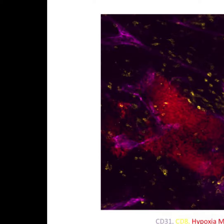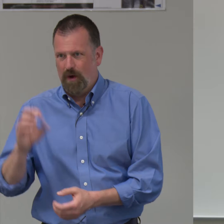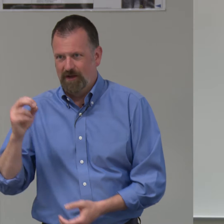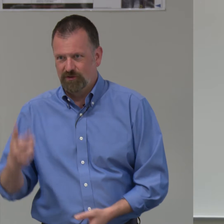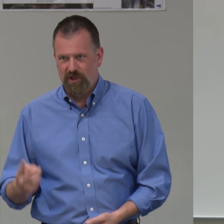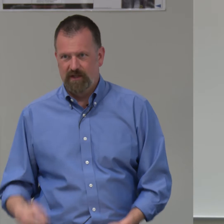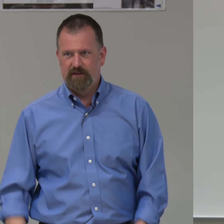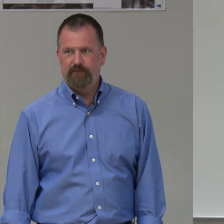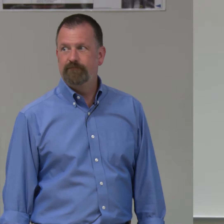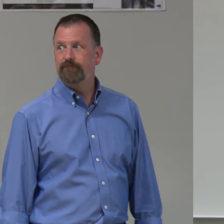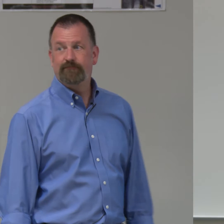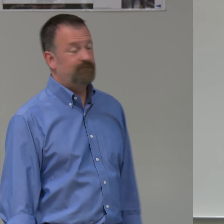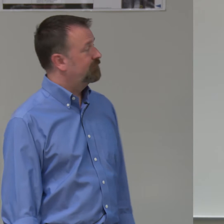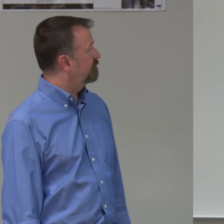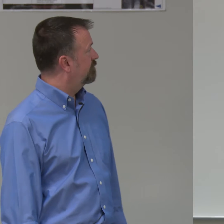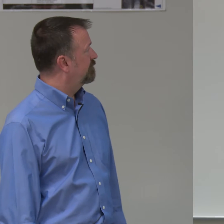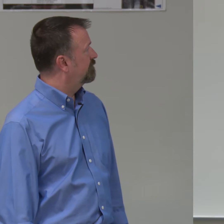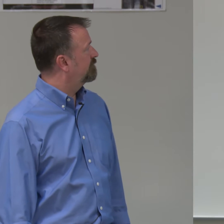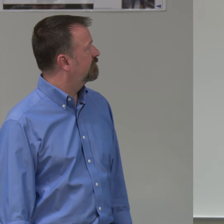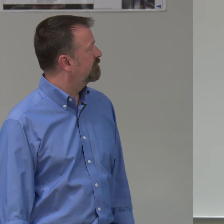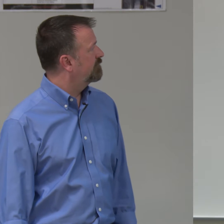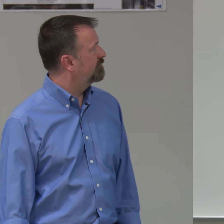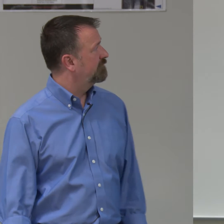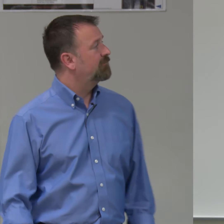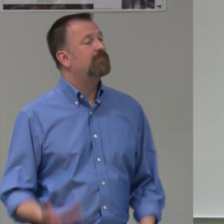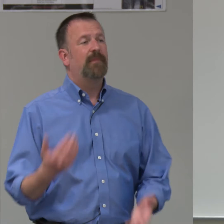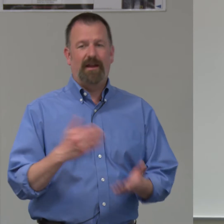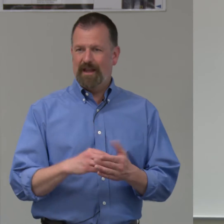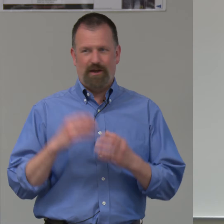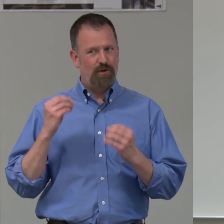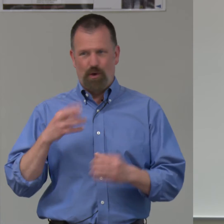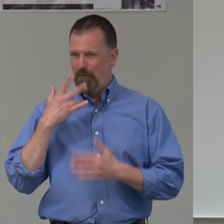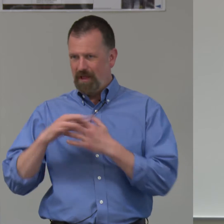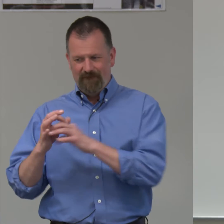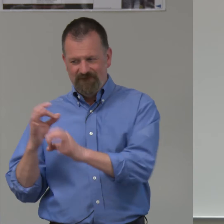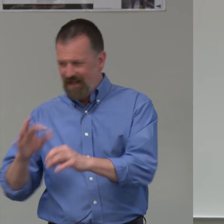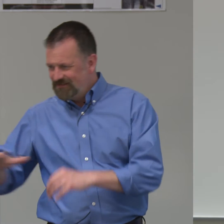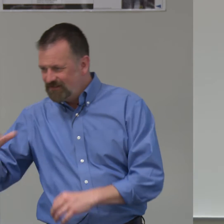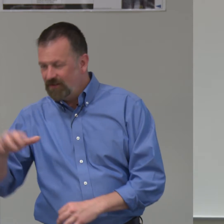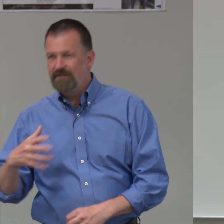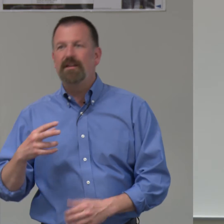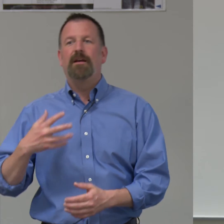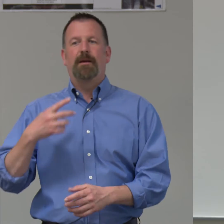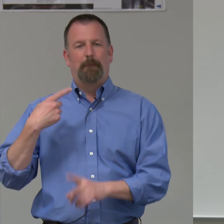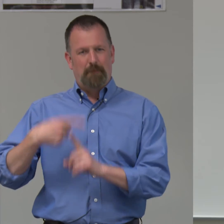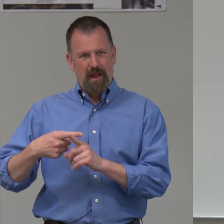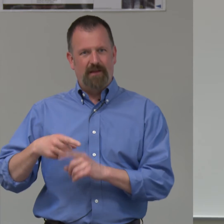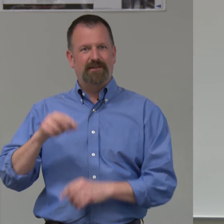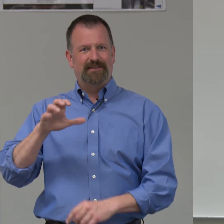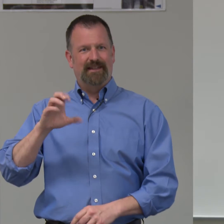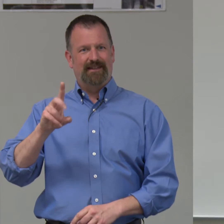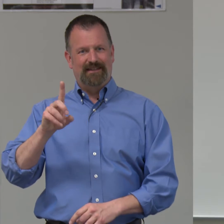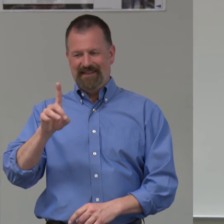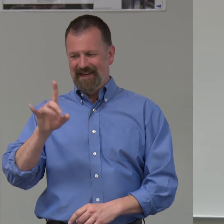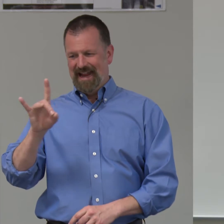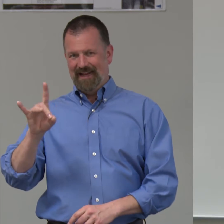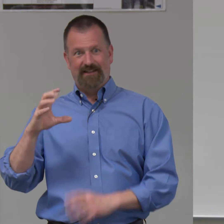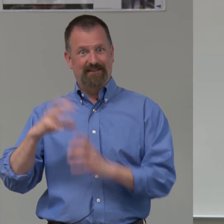and again you can see those are areas where there aren't very many blood vessels, and there are many fewer of these CD8 cells here.